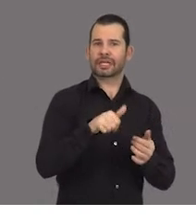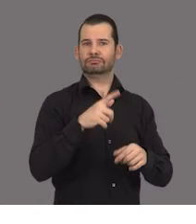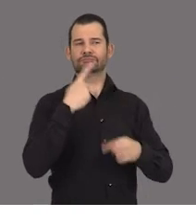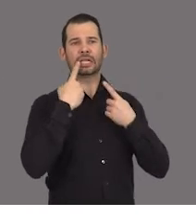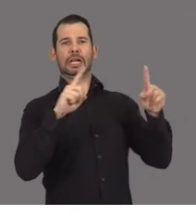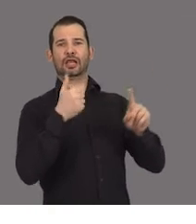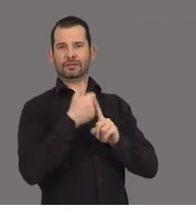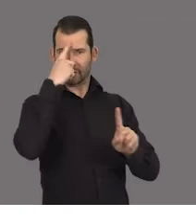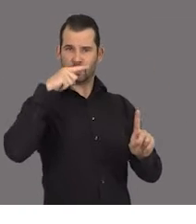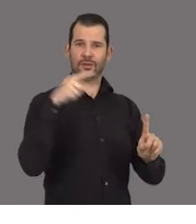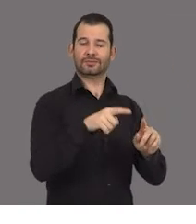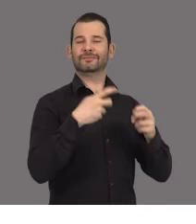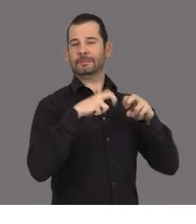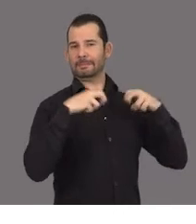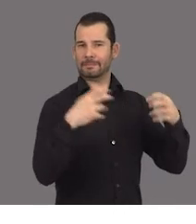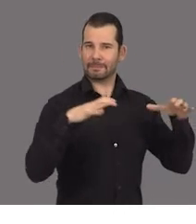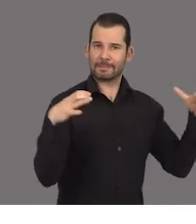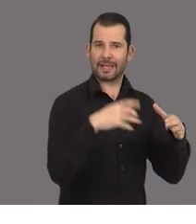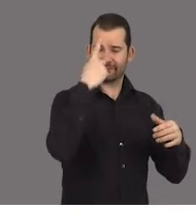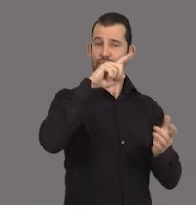band for the purpose of the Indian Act.